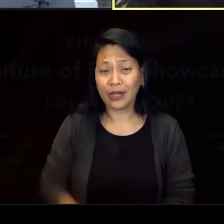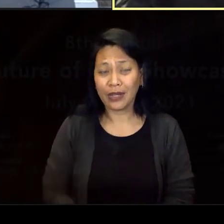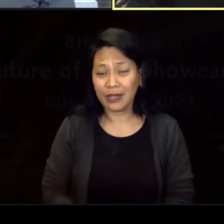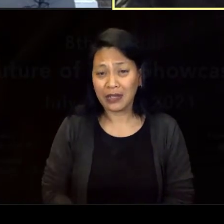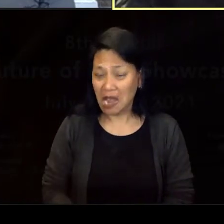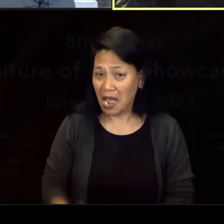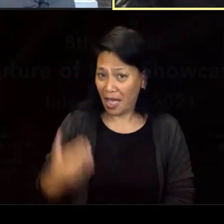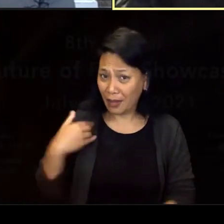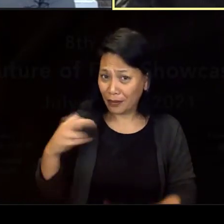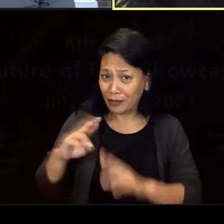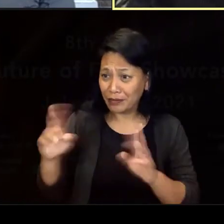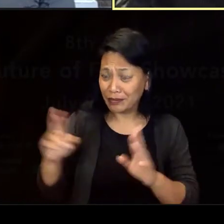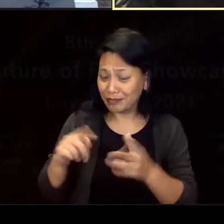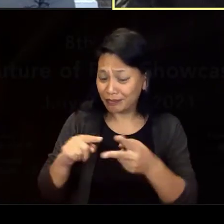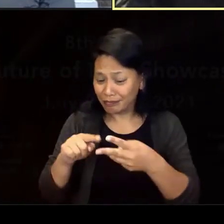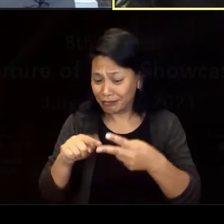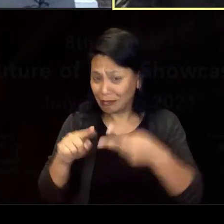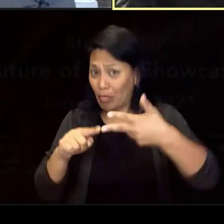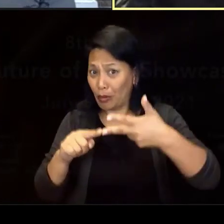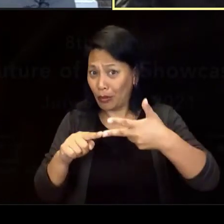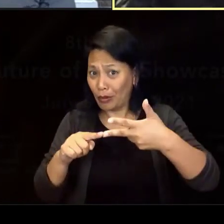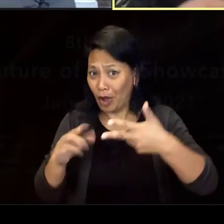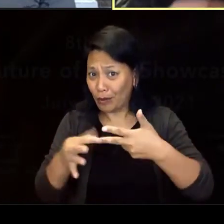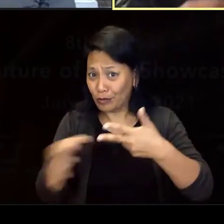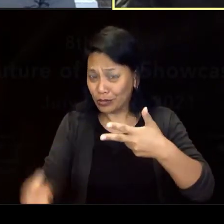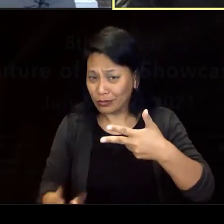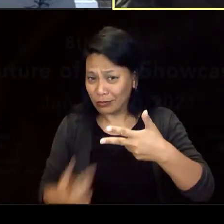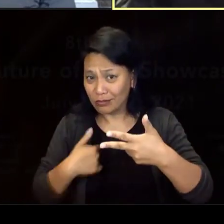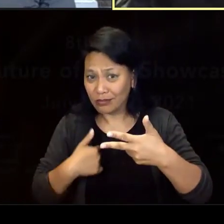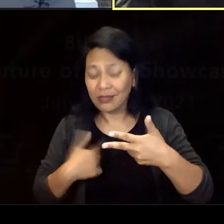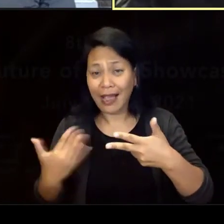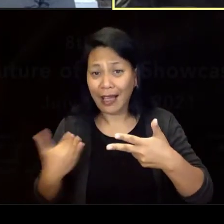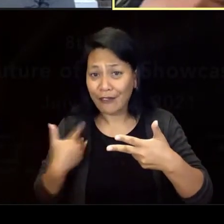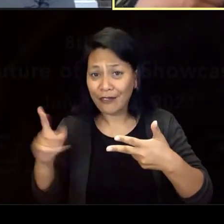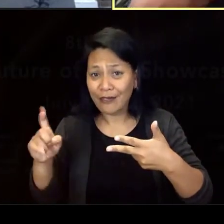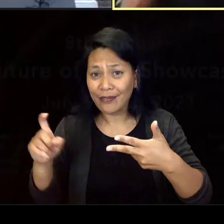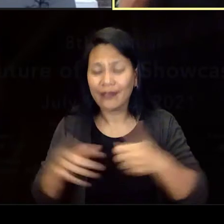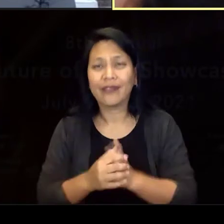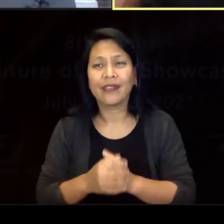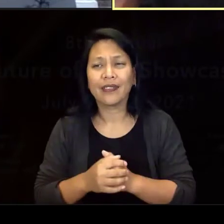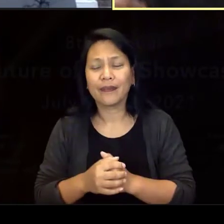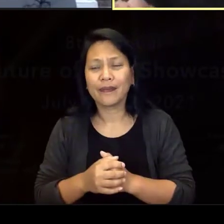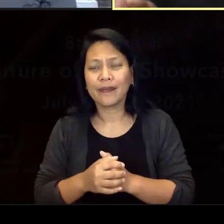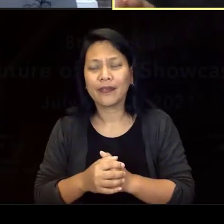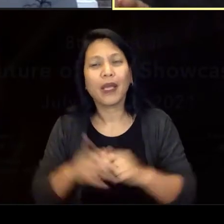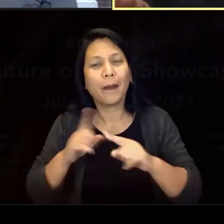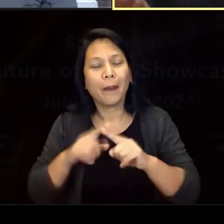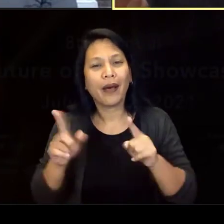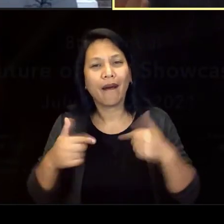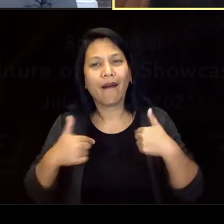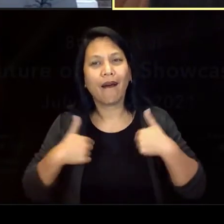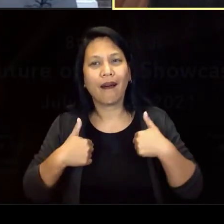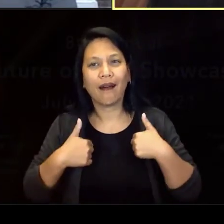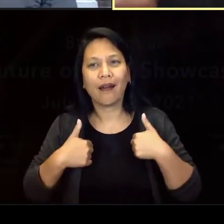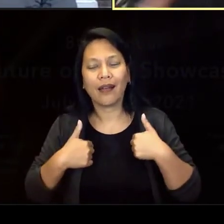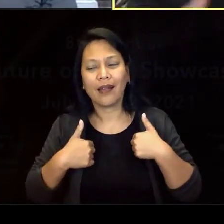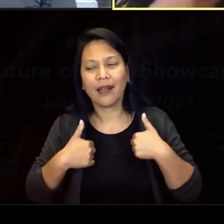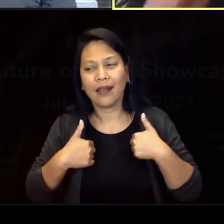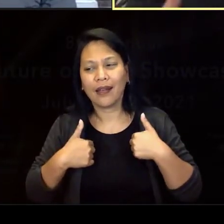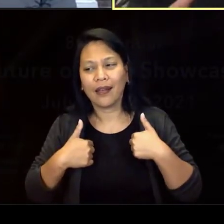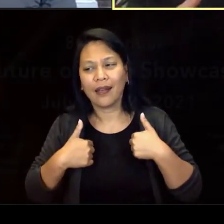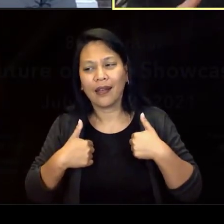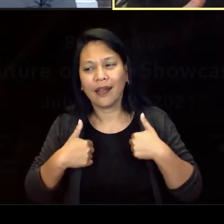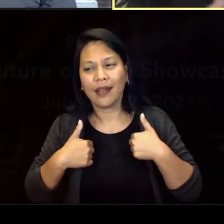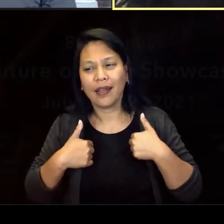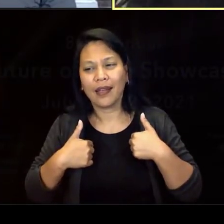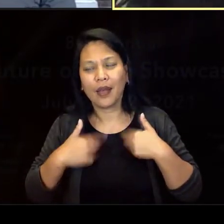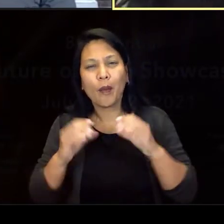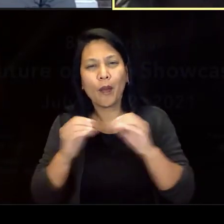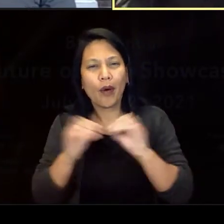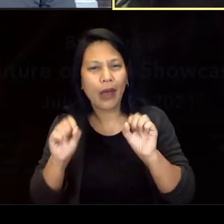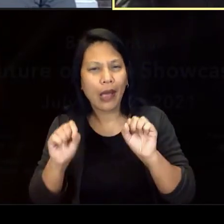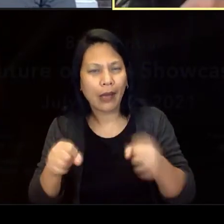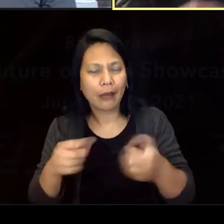And, you know, I think especially I became more, kind of able to have those conversations now,